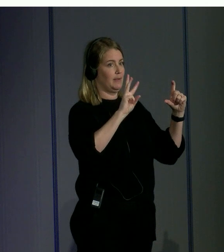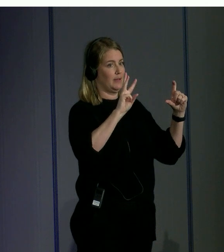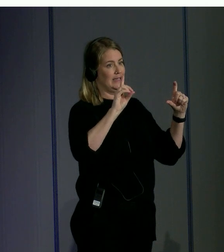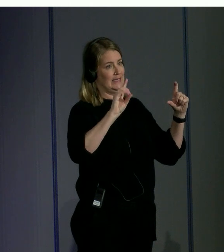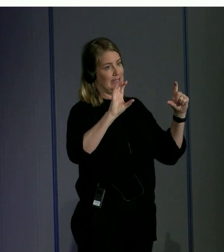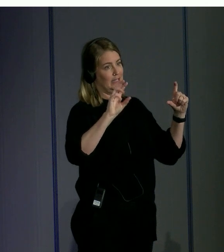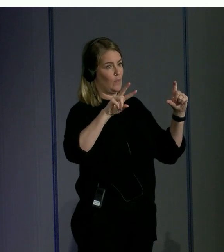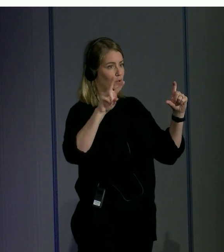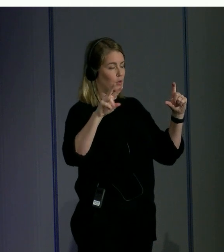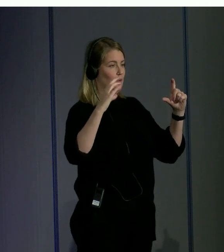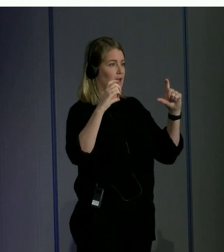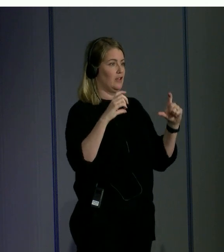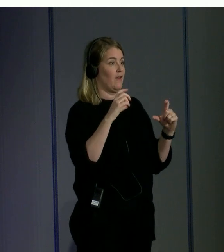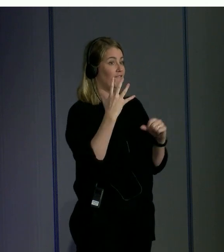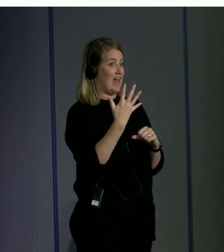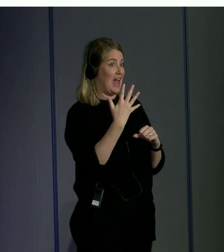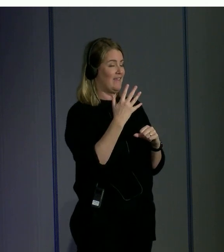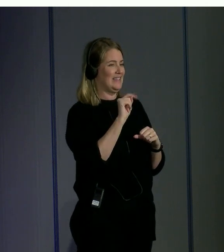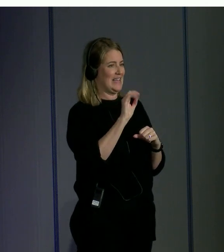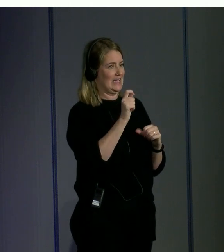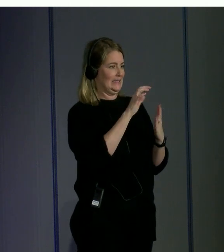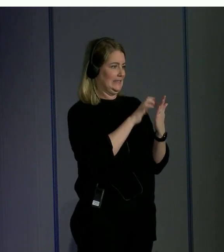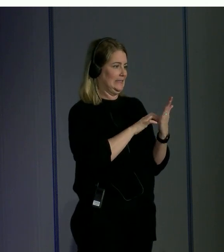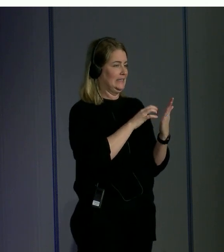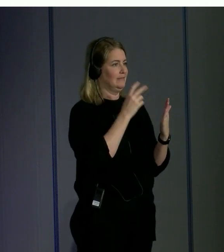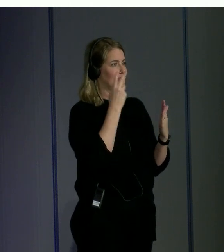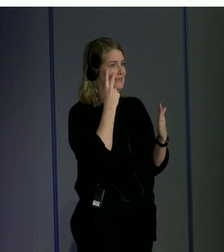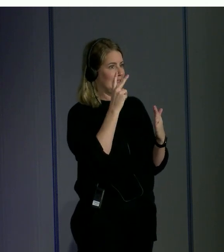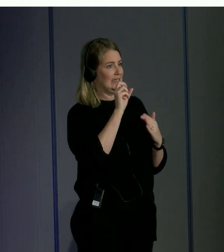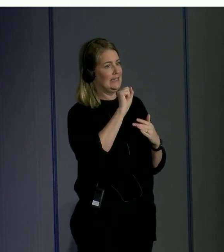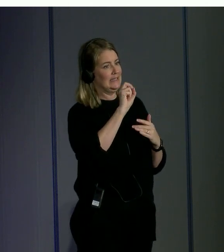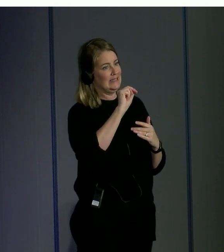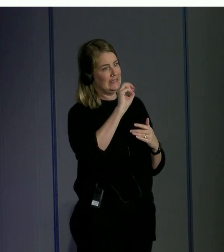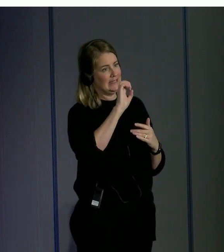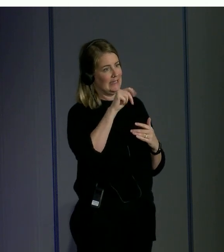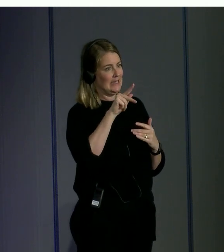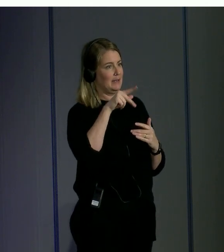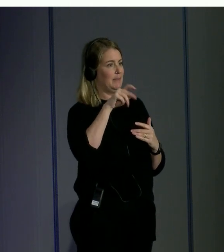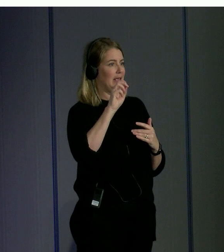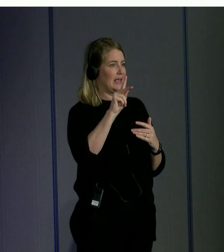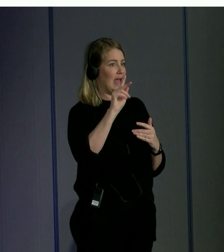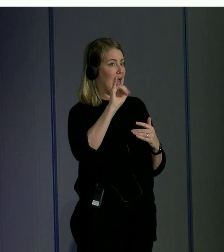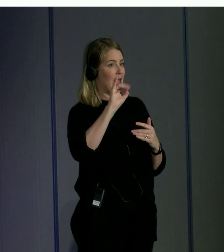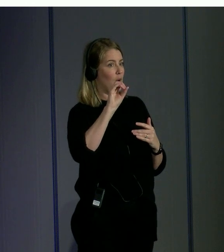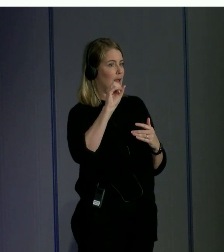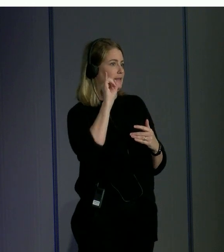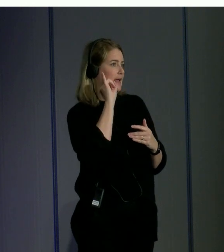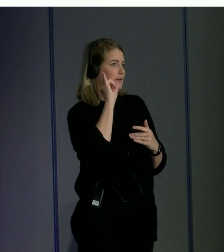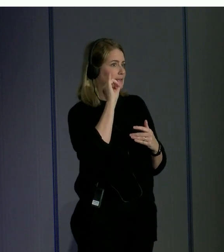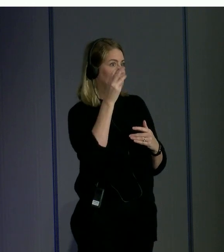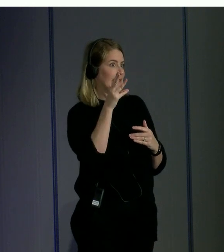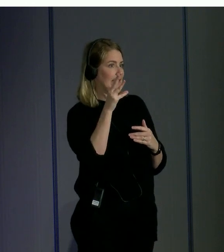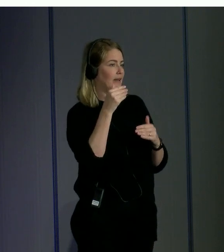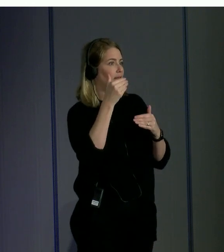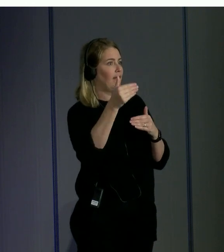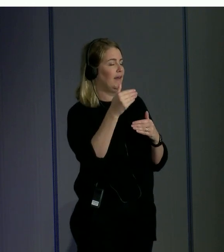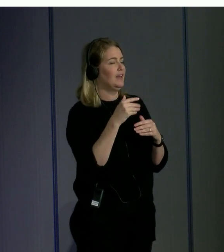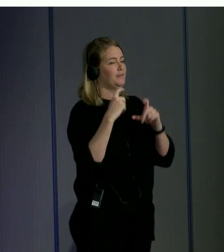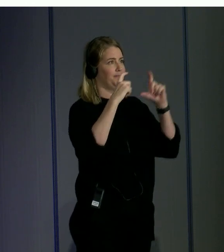And control 5 is text. Get a sneak peek at iOS 16. And there's an important thing at accessibility API.